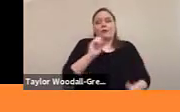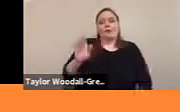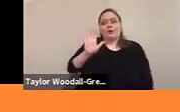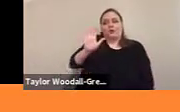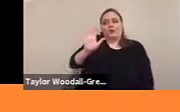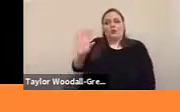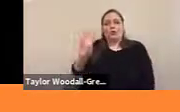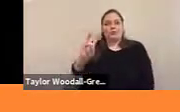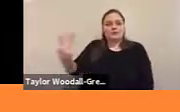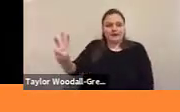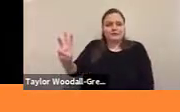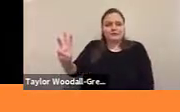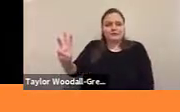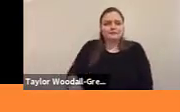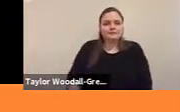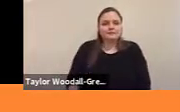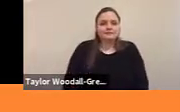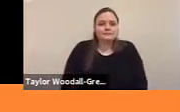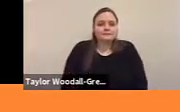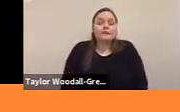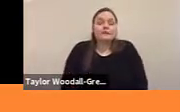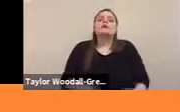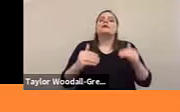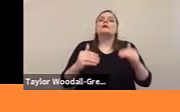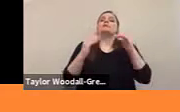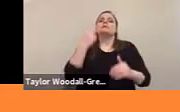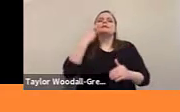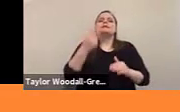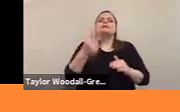Let's look at a few examples here of how this could actually play out.